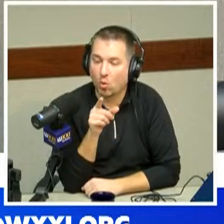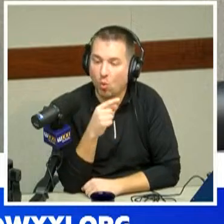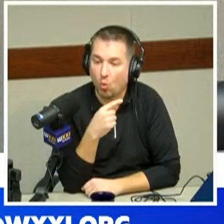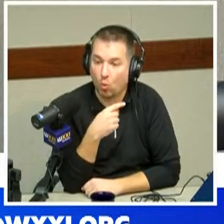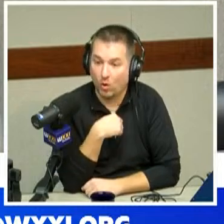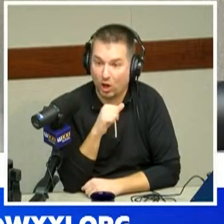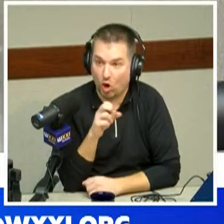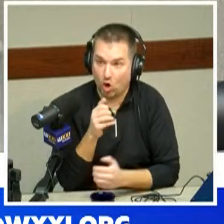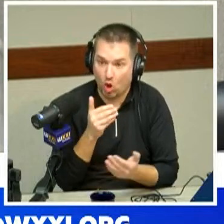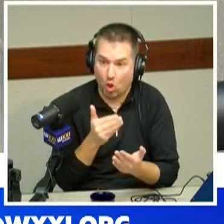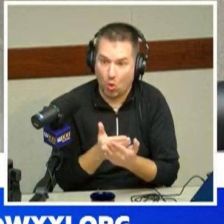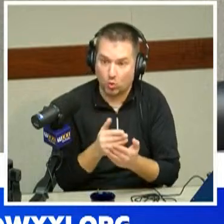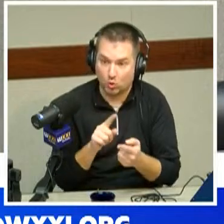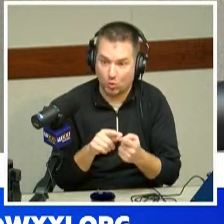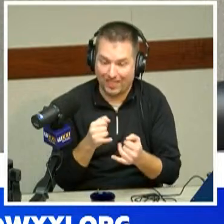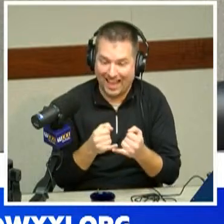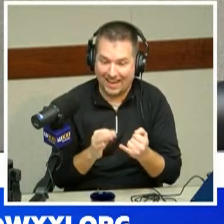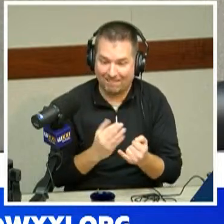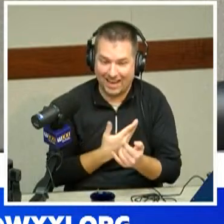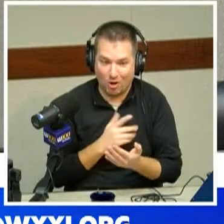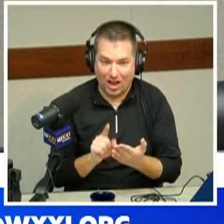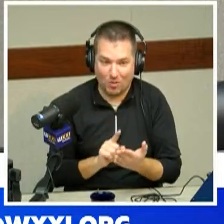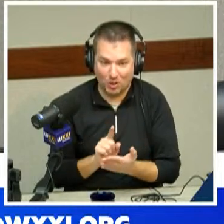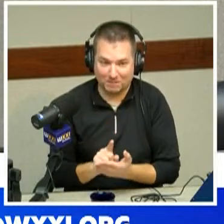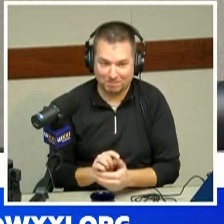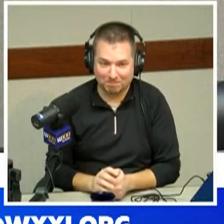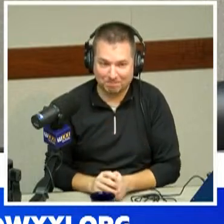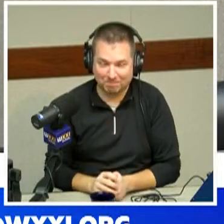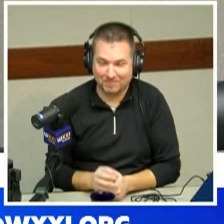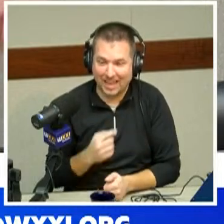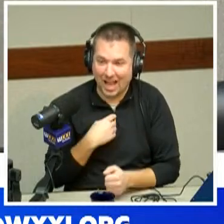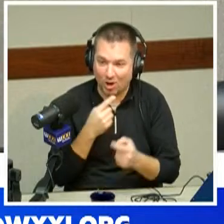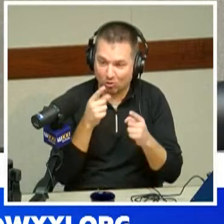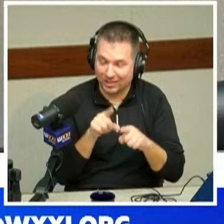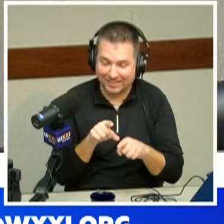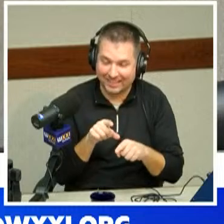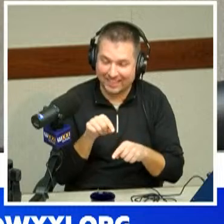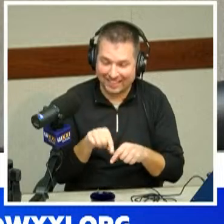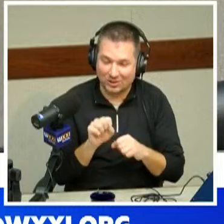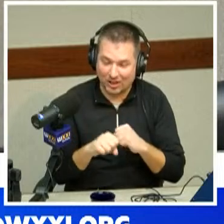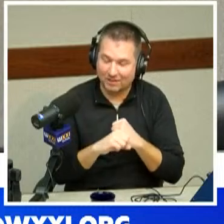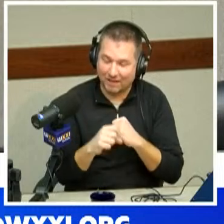getting close to the end of our hour here um I agree we could have gone on for many many more